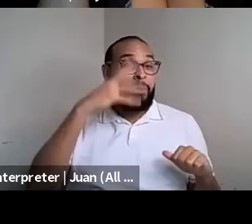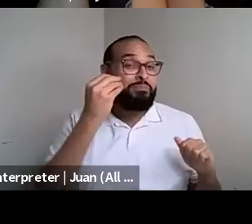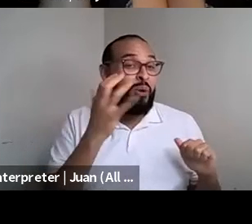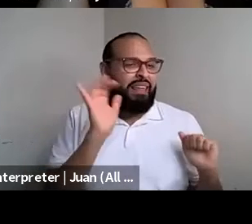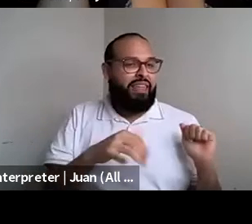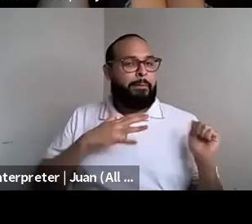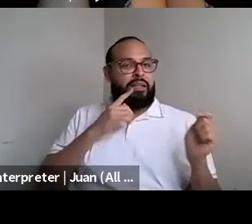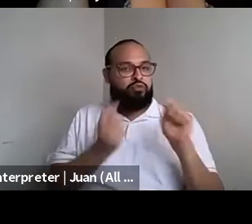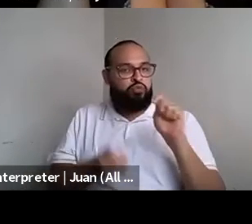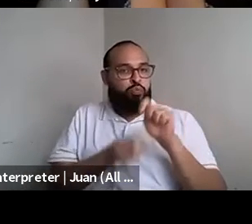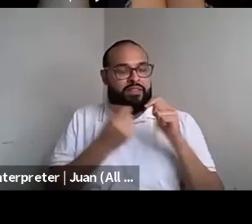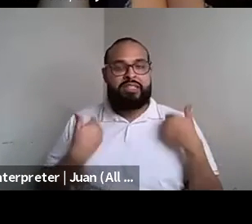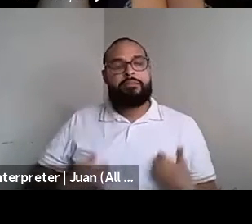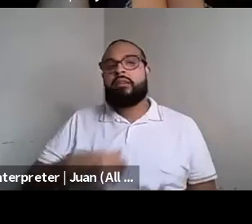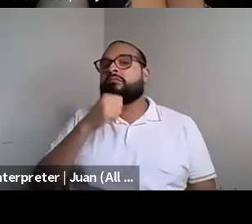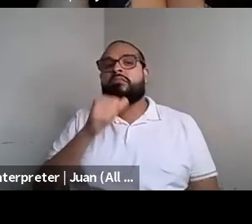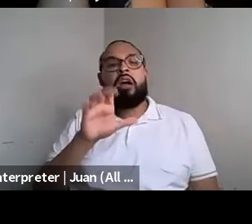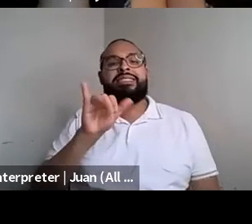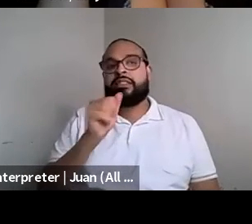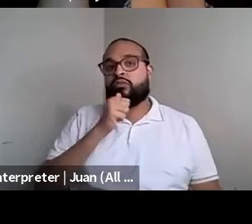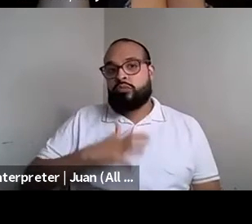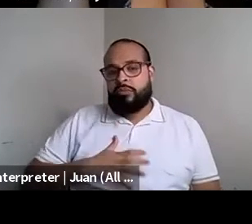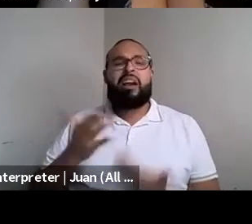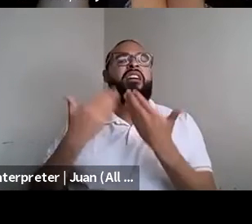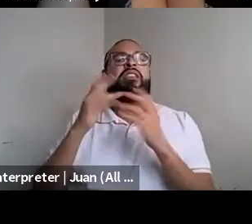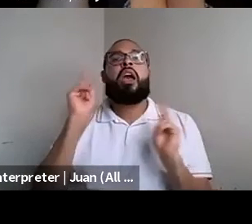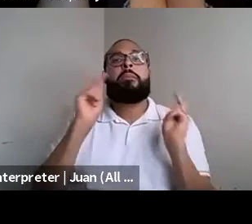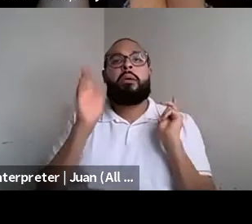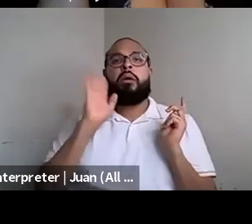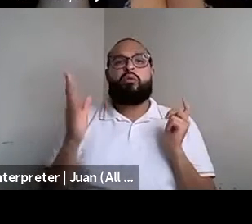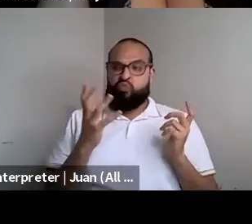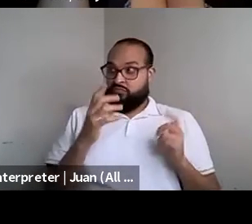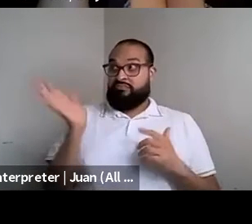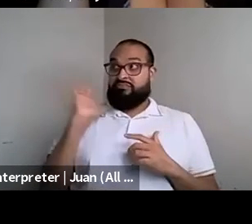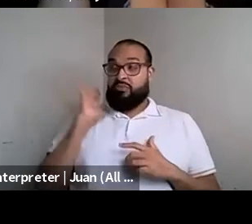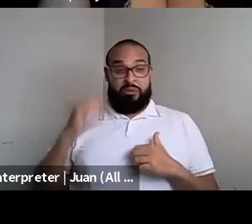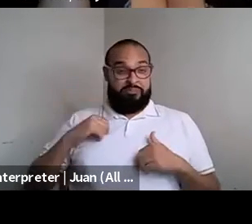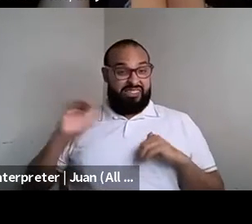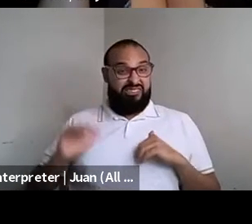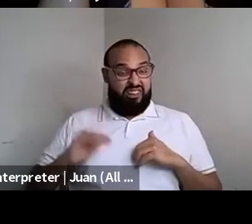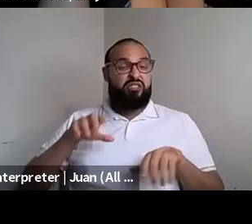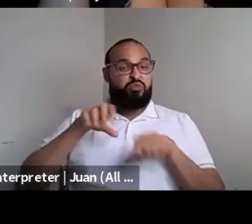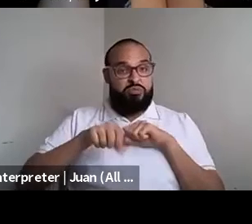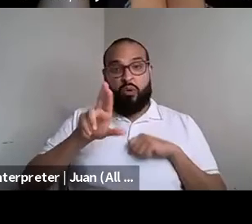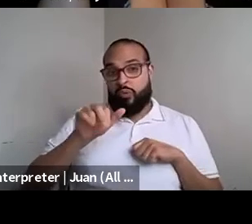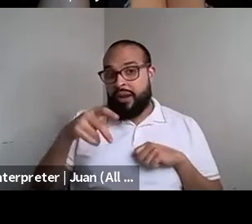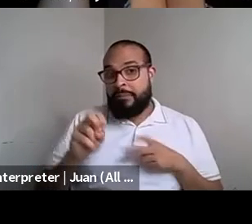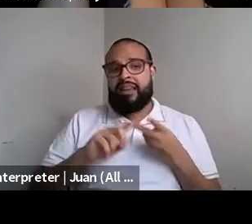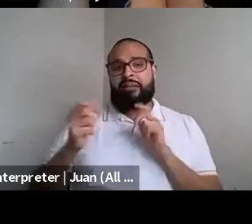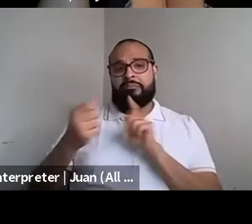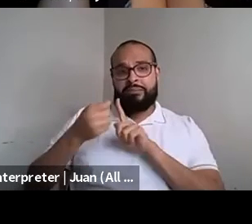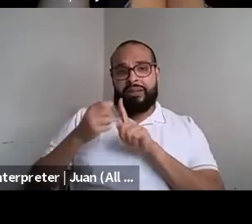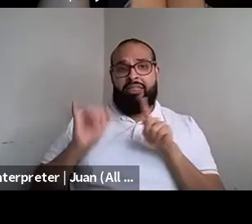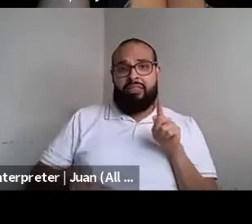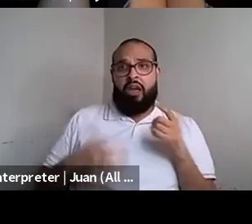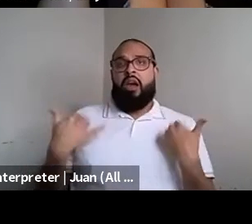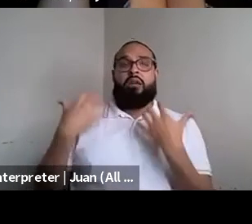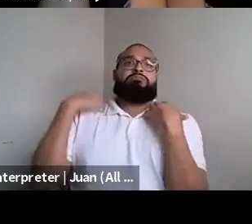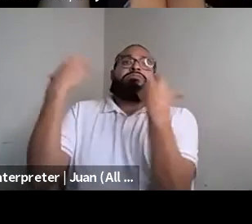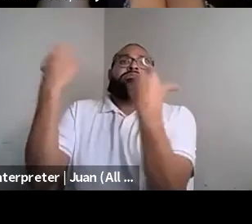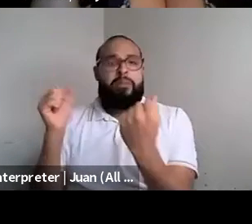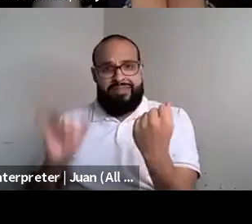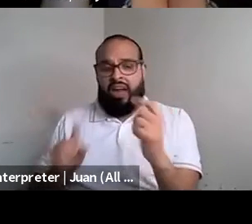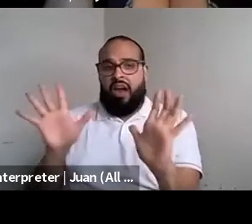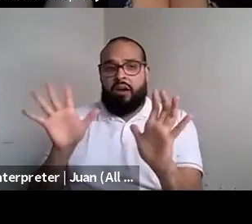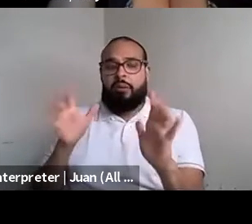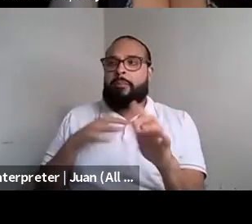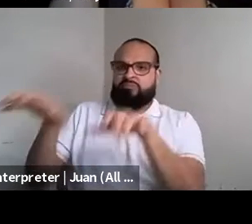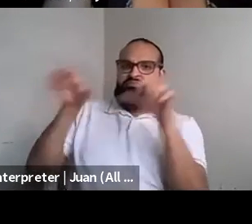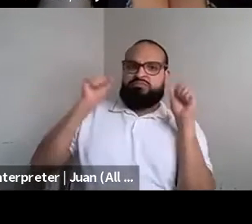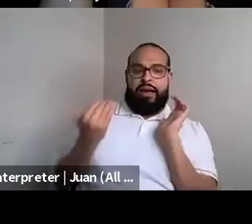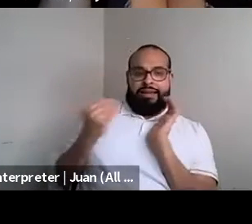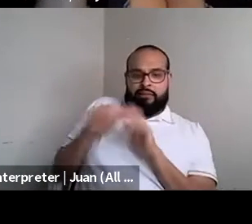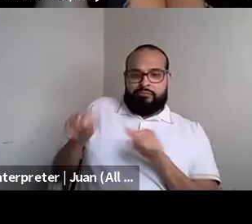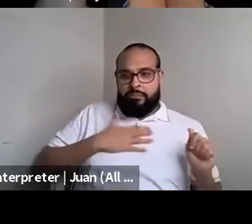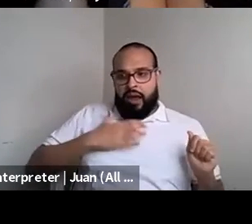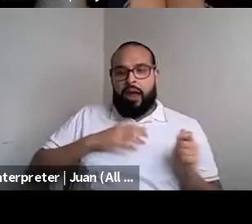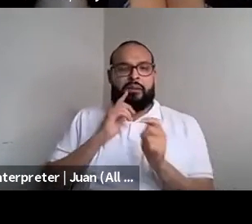Kokumo: It's so powerful to have the men did you beat me. And right now the child and something I'm not beautiful, these are my. These are my customers. That's the point of revenge for me now, and I see beauty as an engine and it says a recording of it.